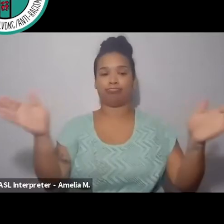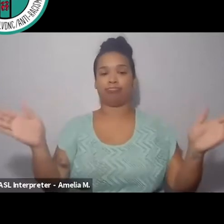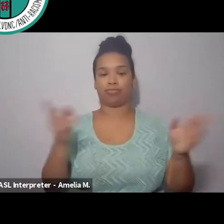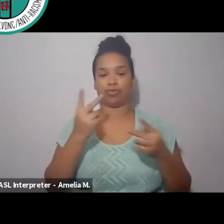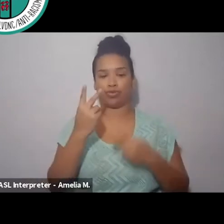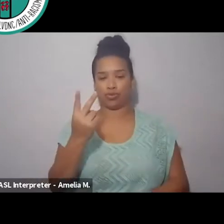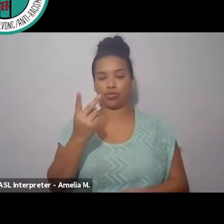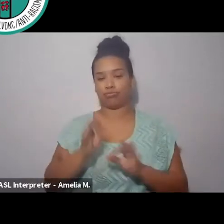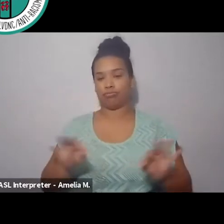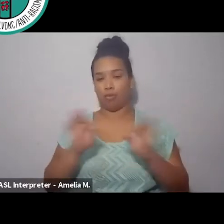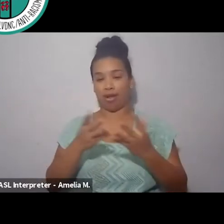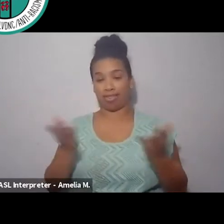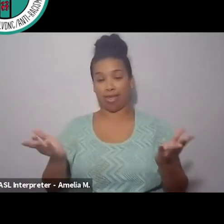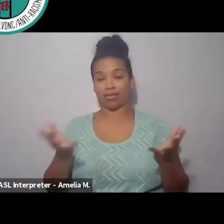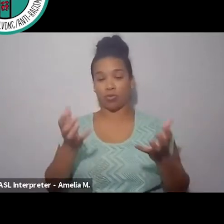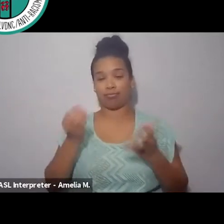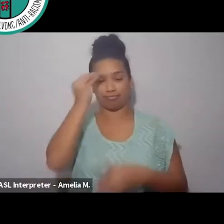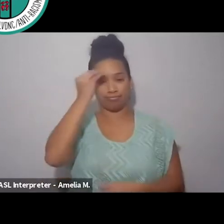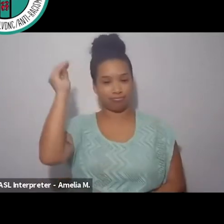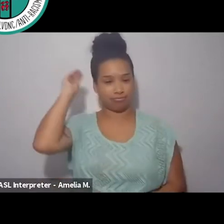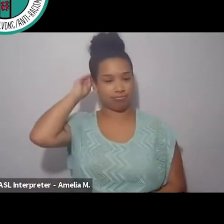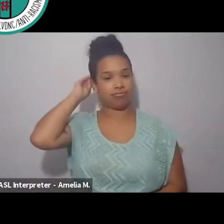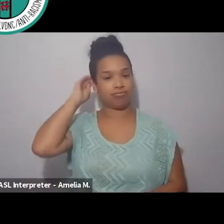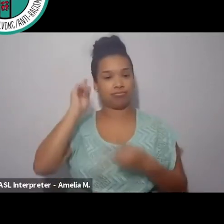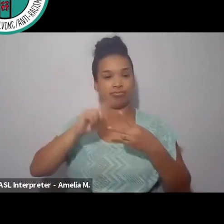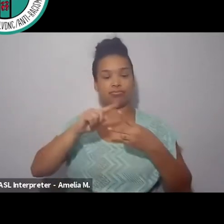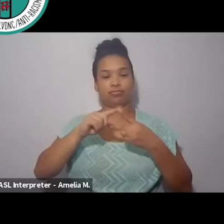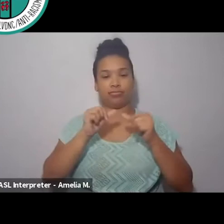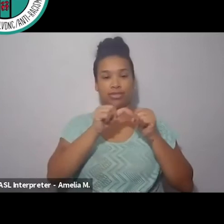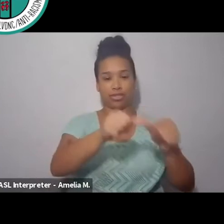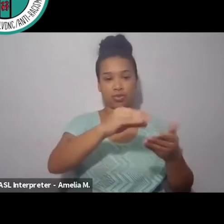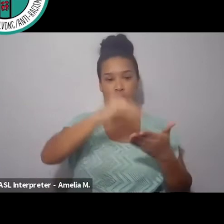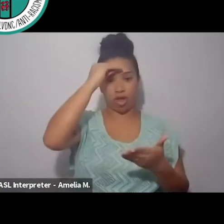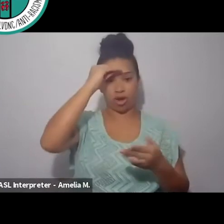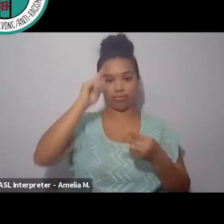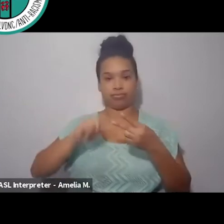I'd love for them to remember is continuous learning, and experiential learning.